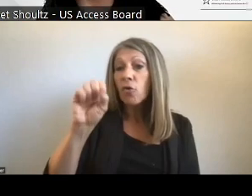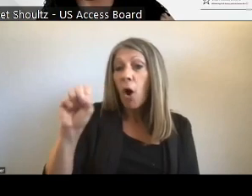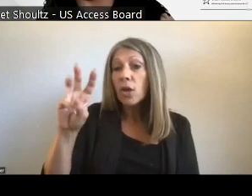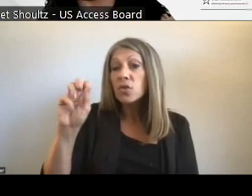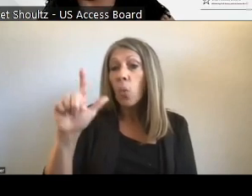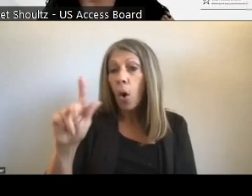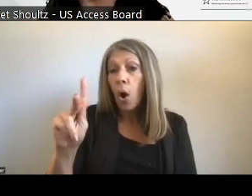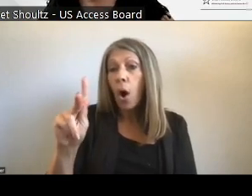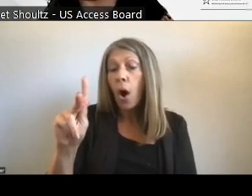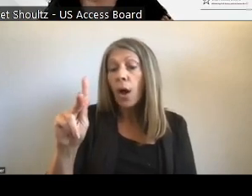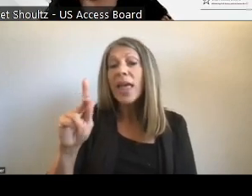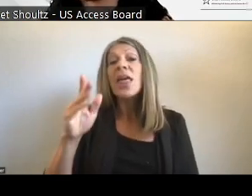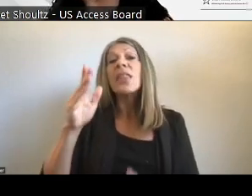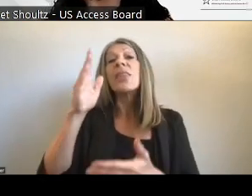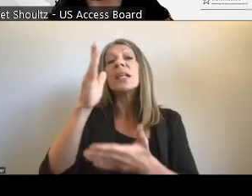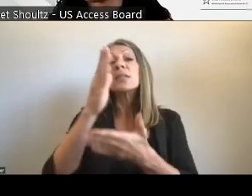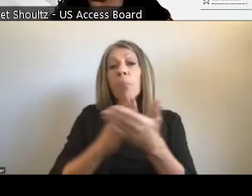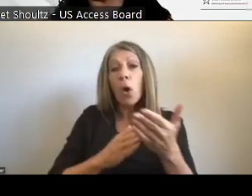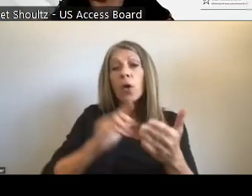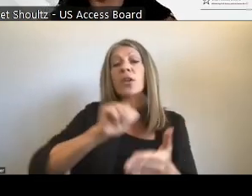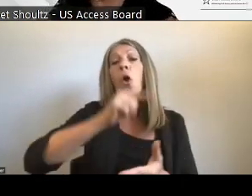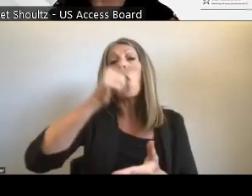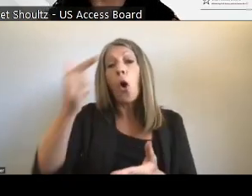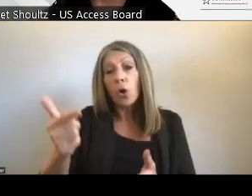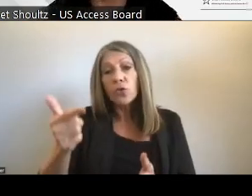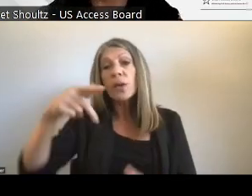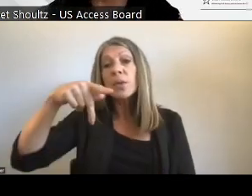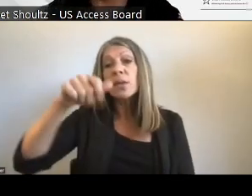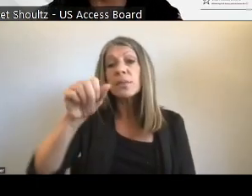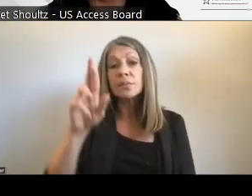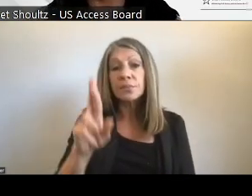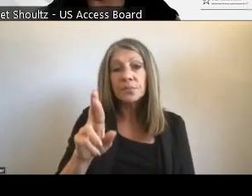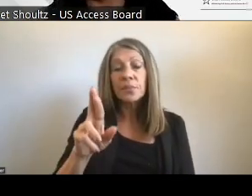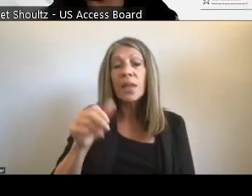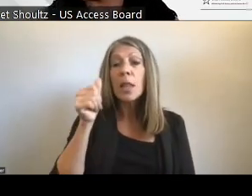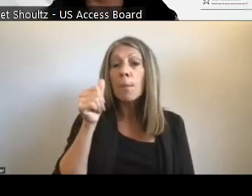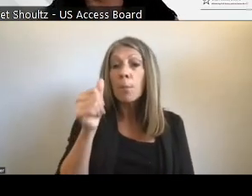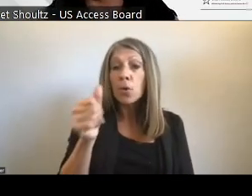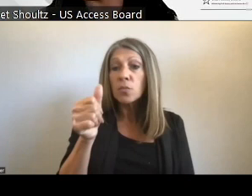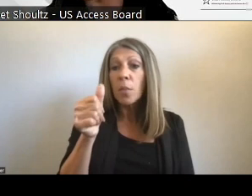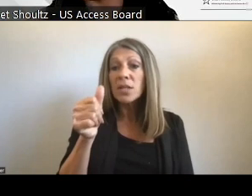part of an alternate pedestrian access route, pedestrian push buttons or passive detection